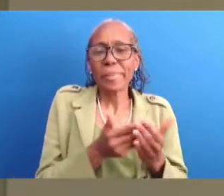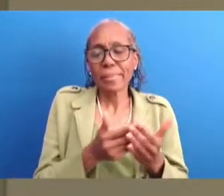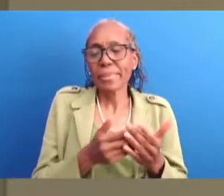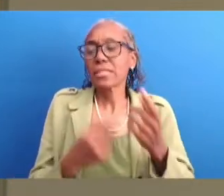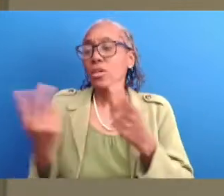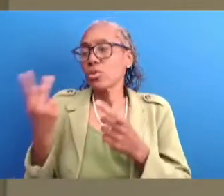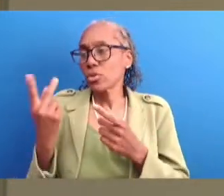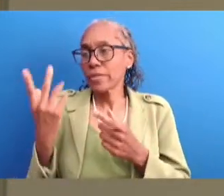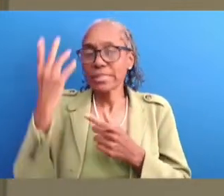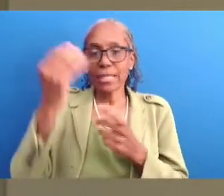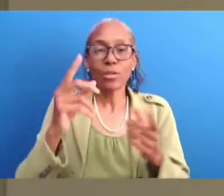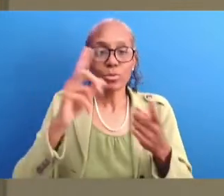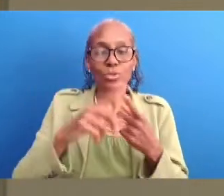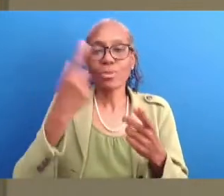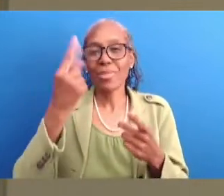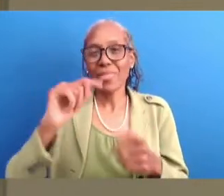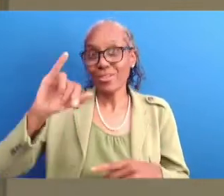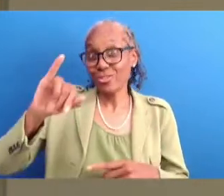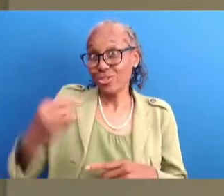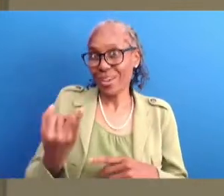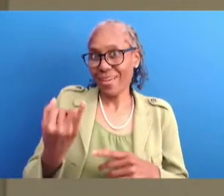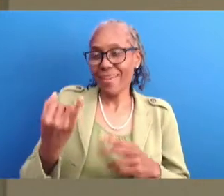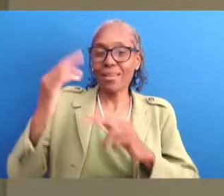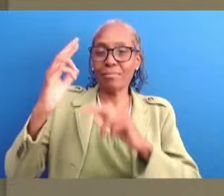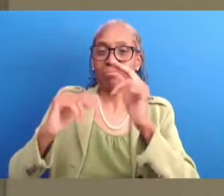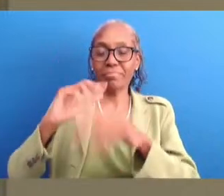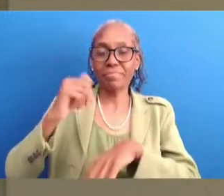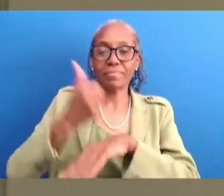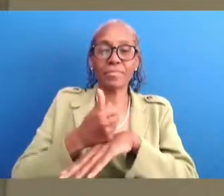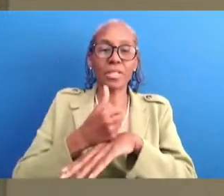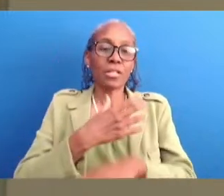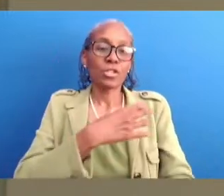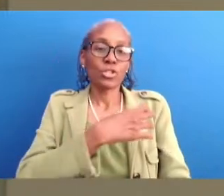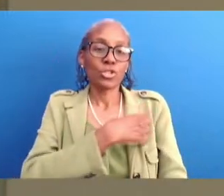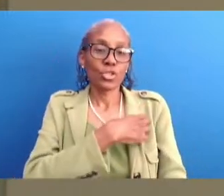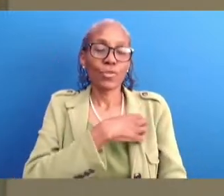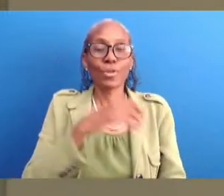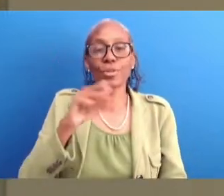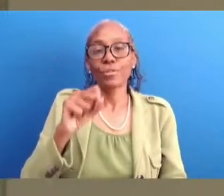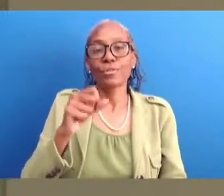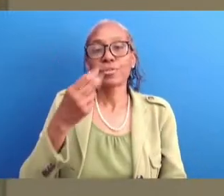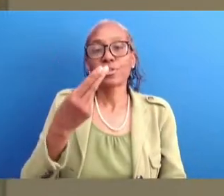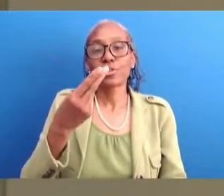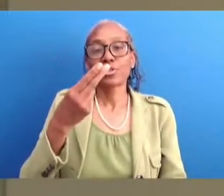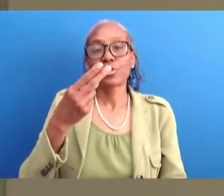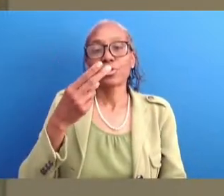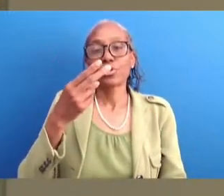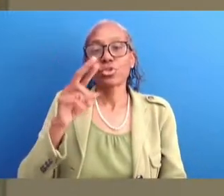WHEN MY GROWN CHILDREN WERE JUST